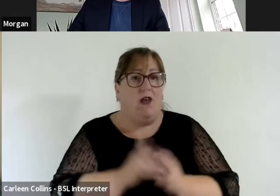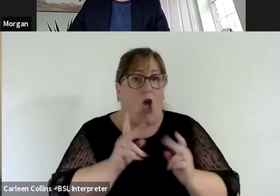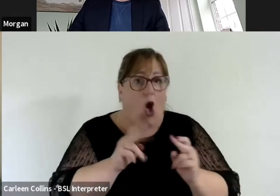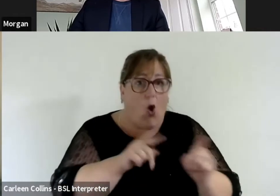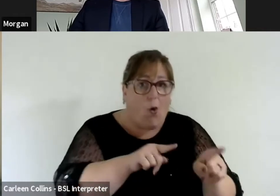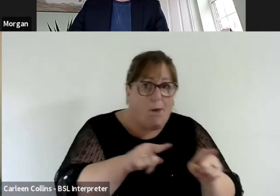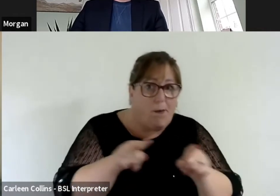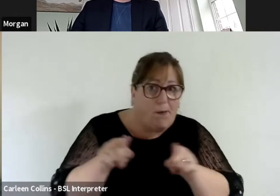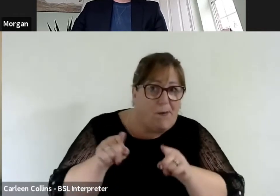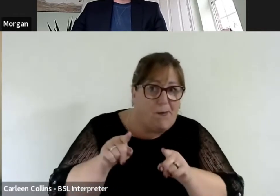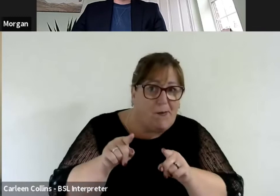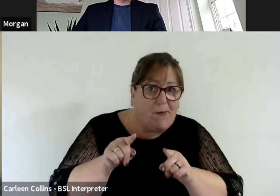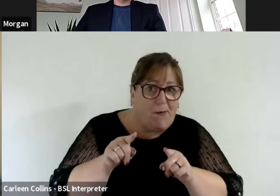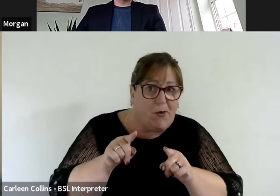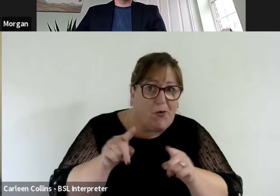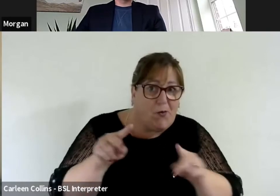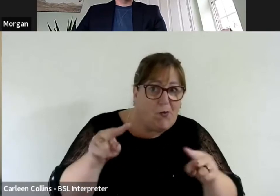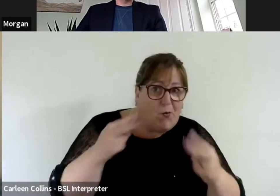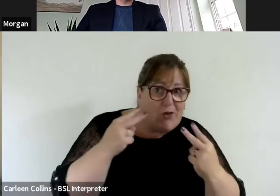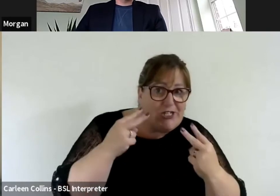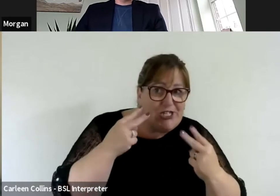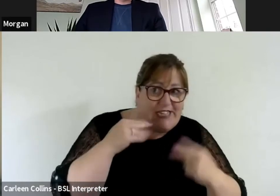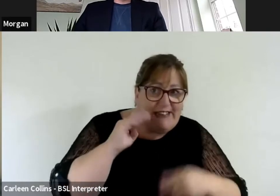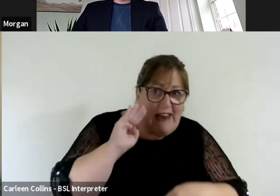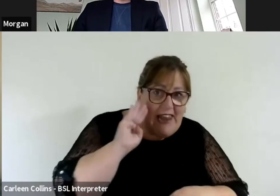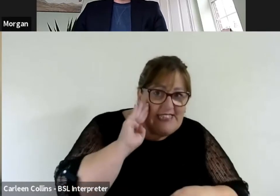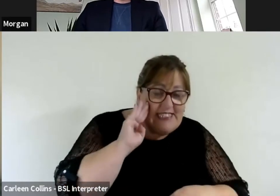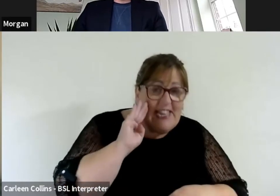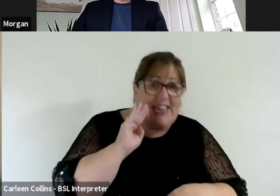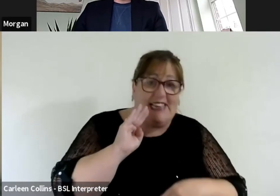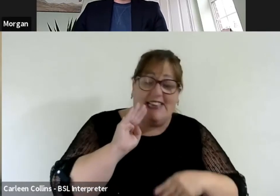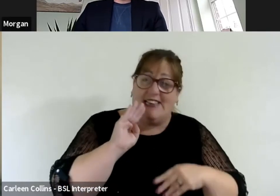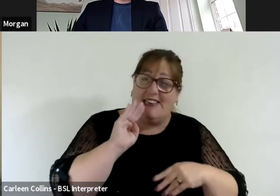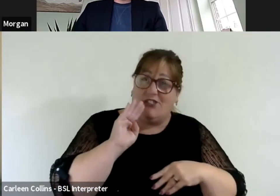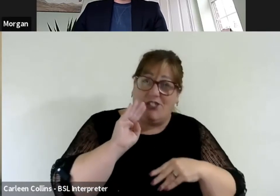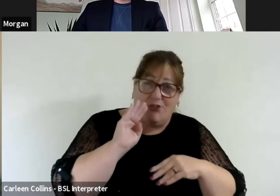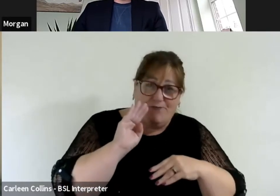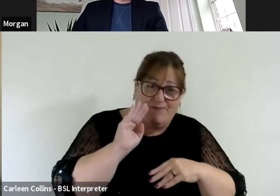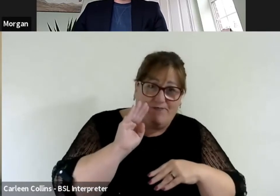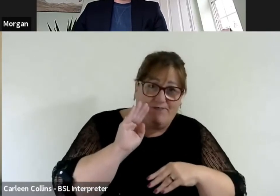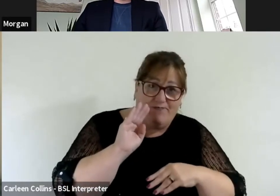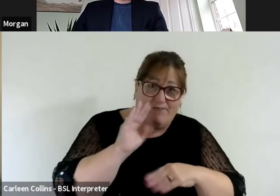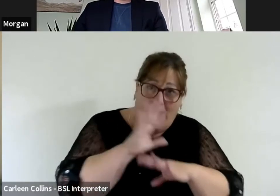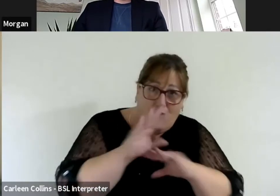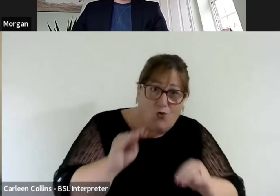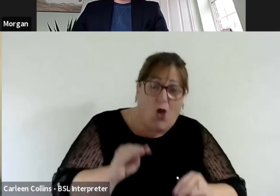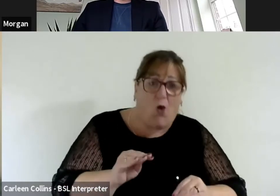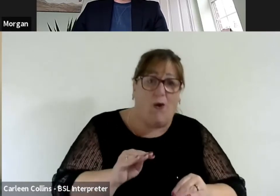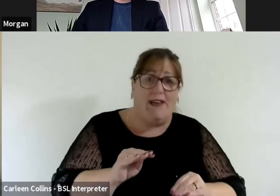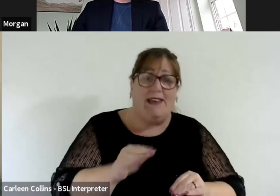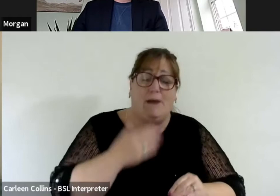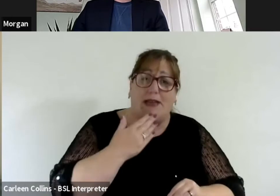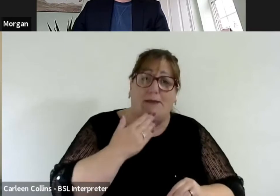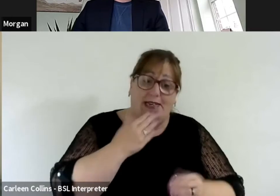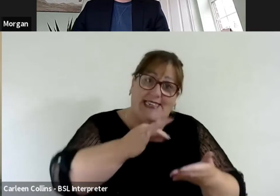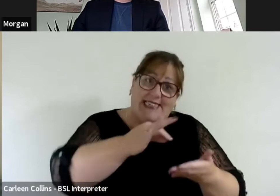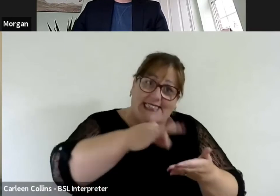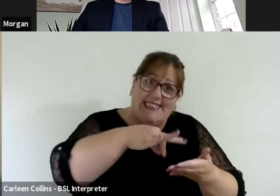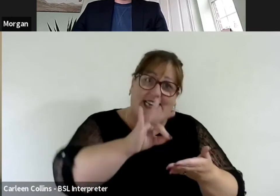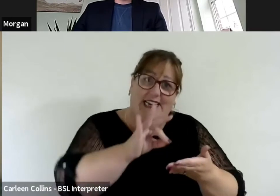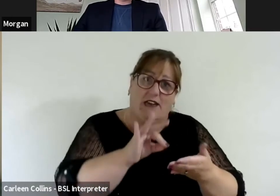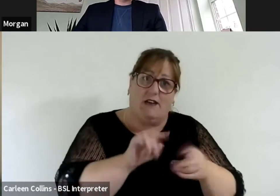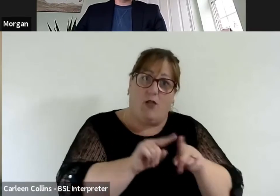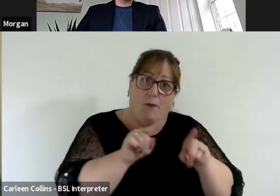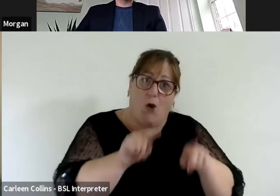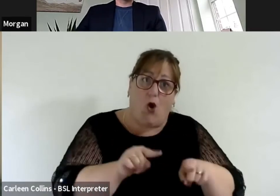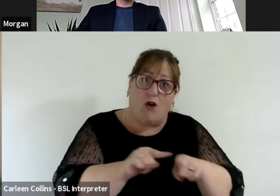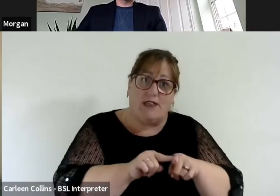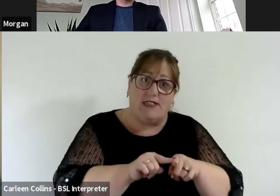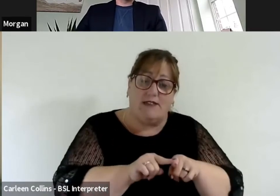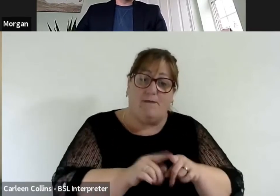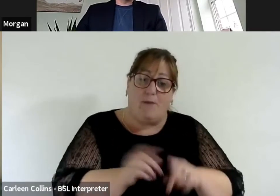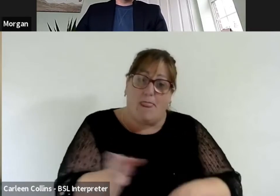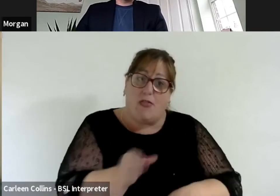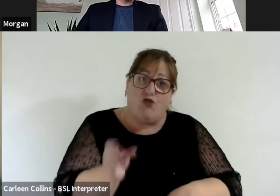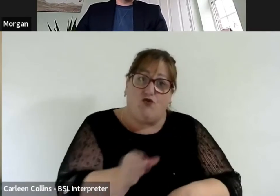Thank you, you have explained that really clearly.